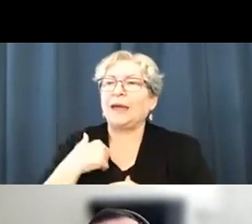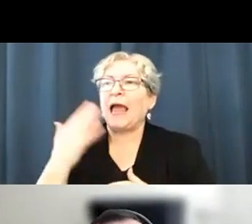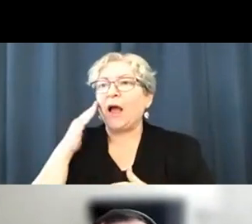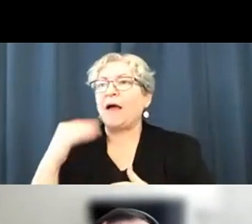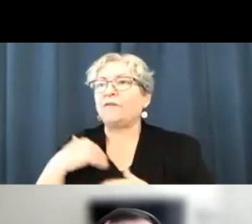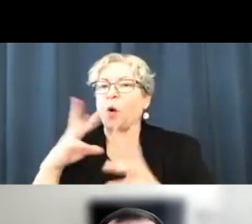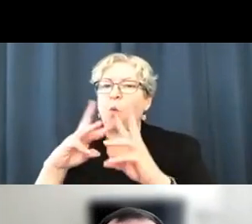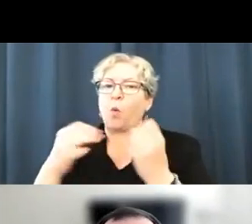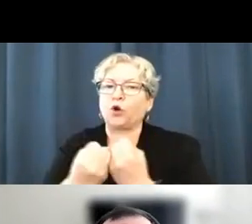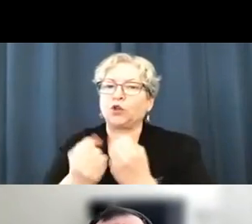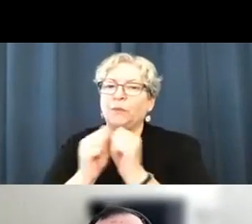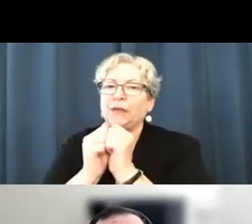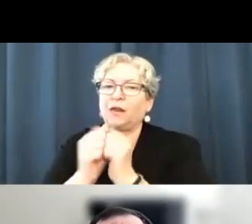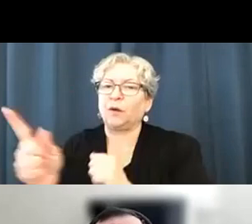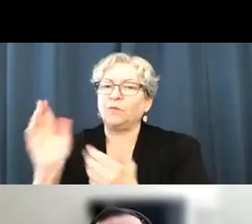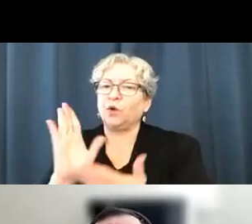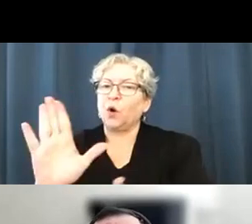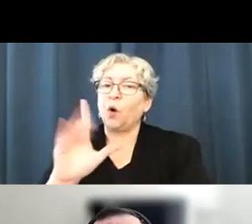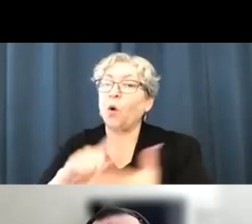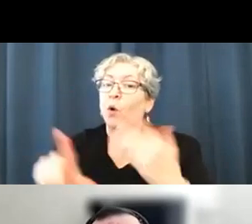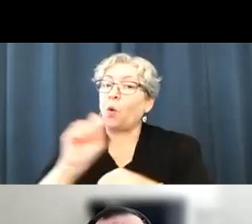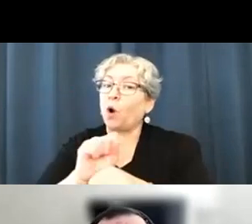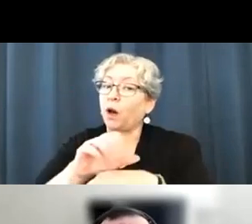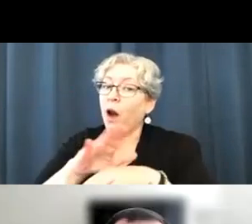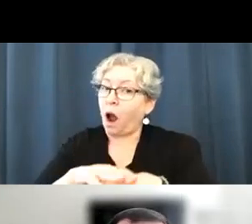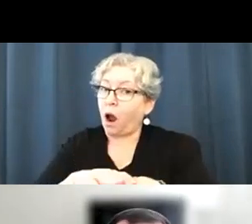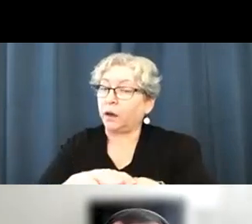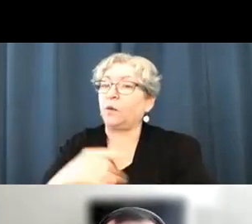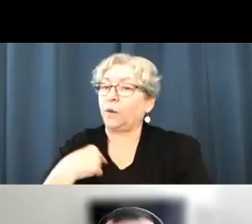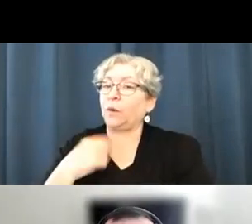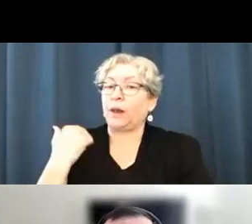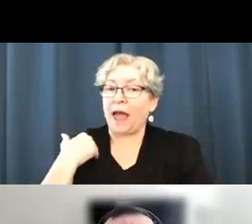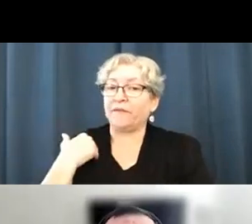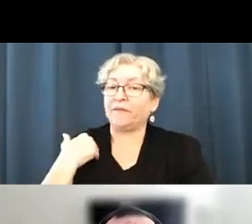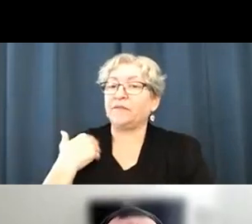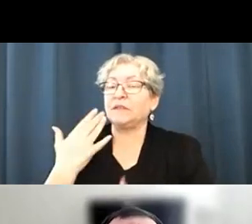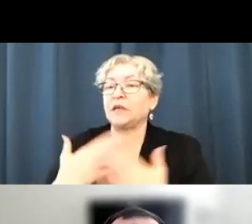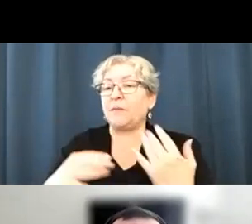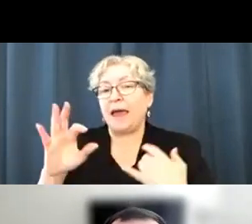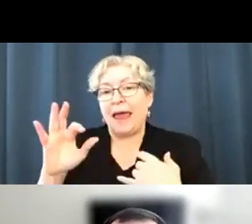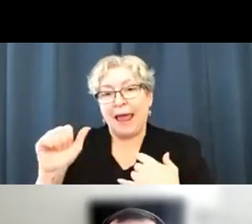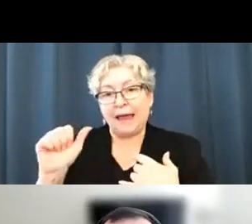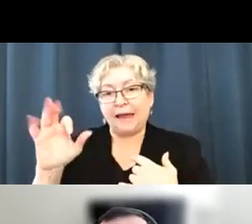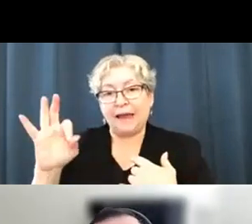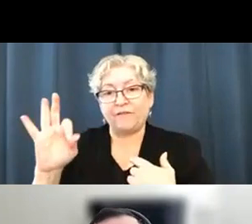wherein you can bring what you're working on and we will have some AFP experts and we can have some conversations